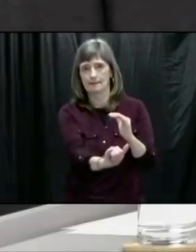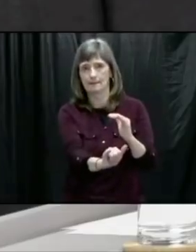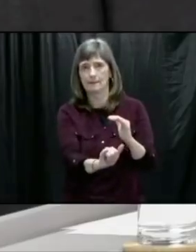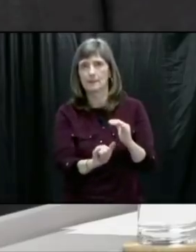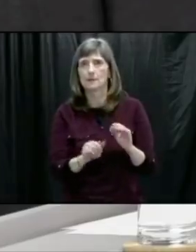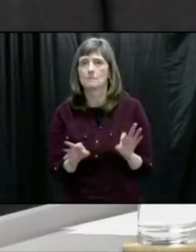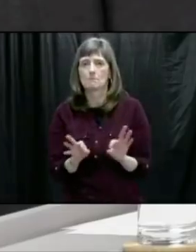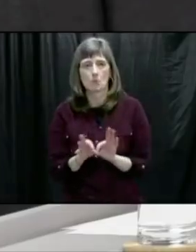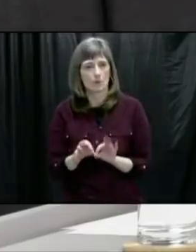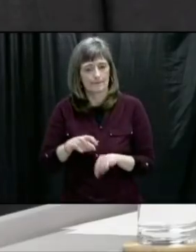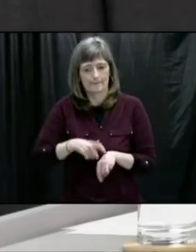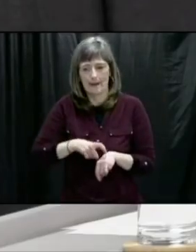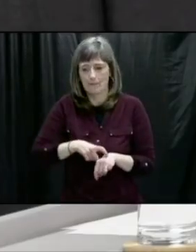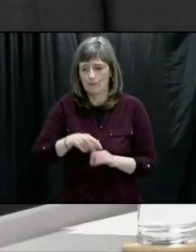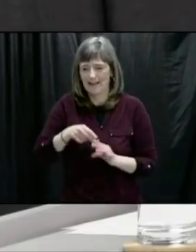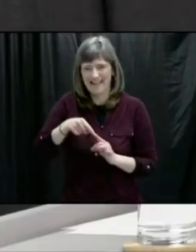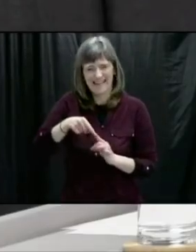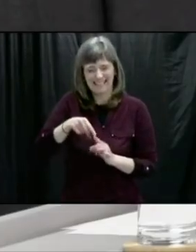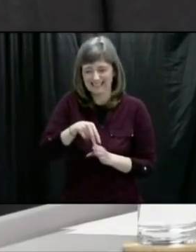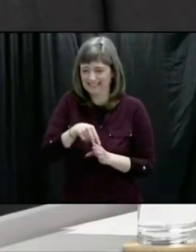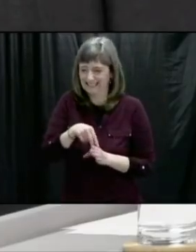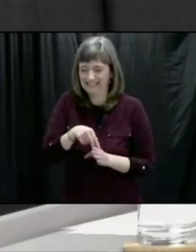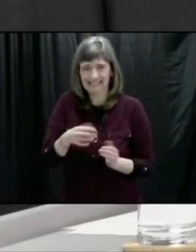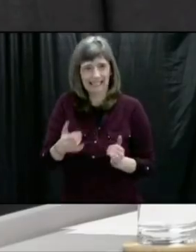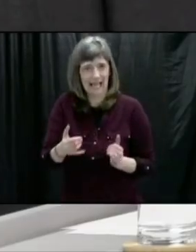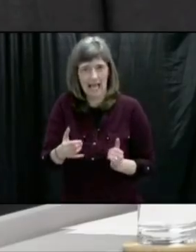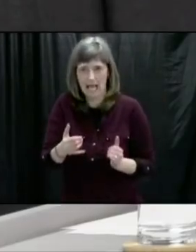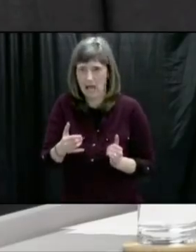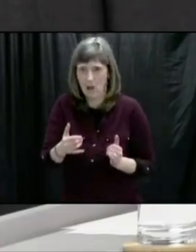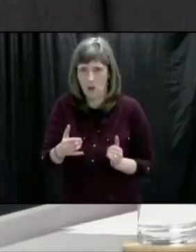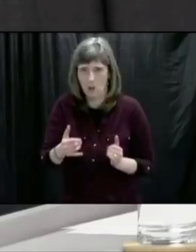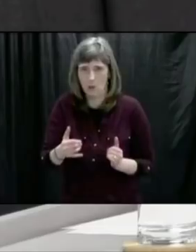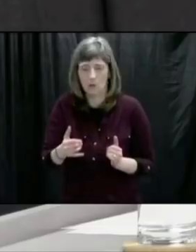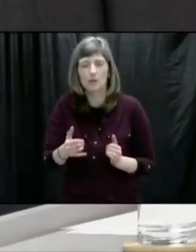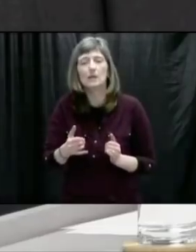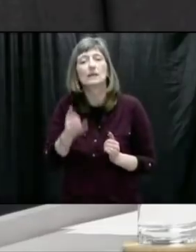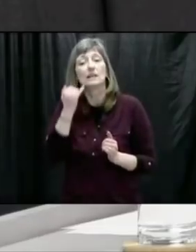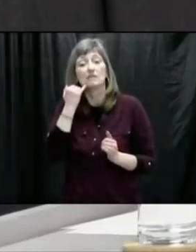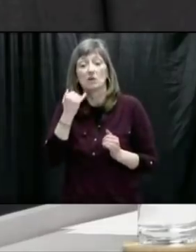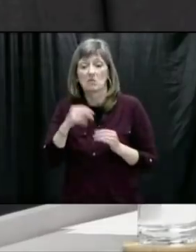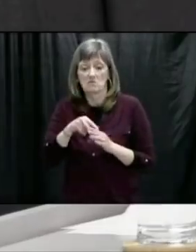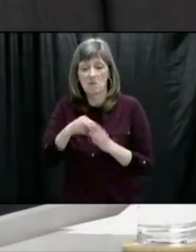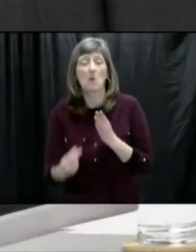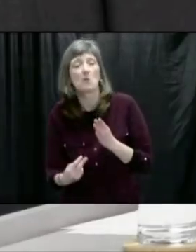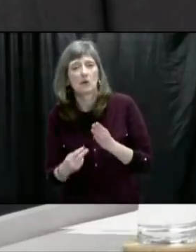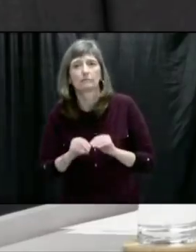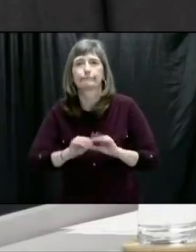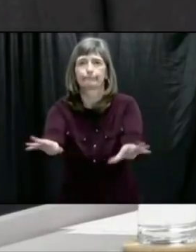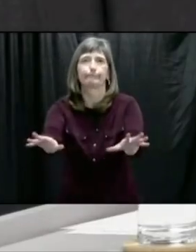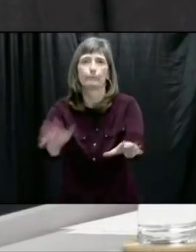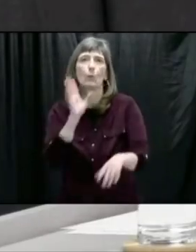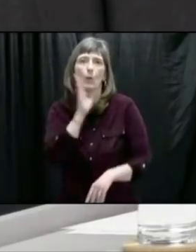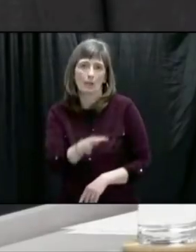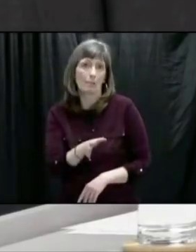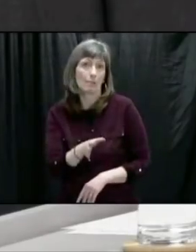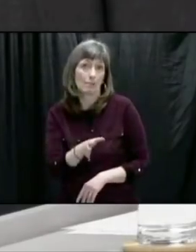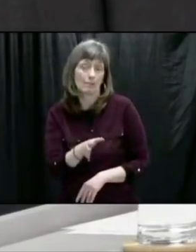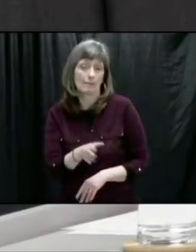WE HAVE AT A PIVOTAL POINT RIGHT NOW TO REDUCE THE SPREAD OF COVID-19.